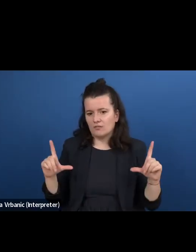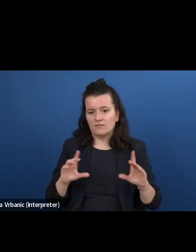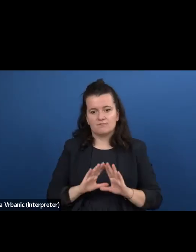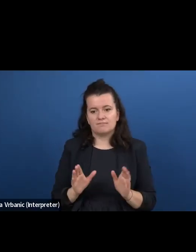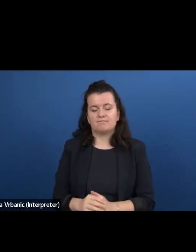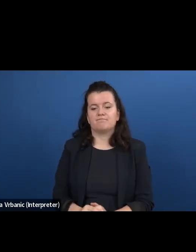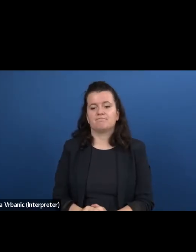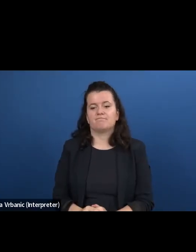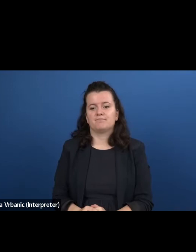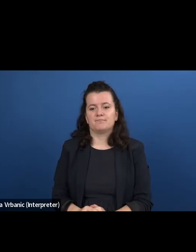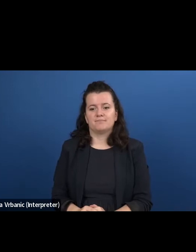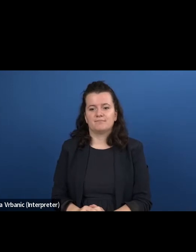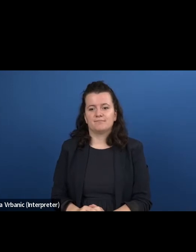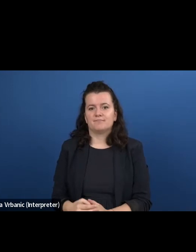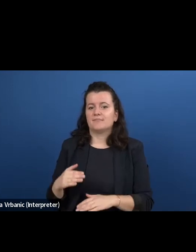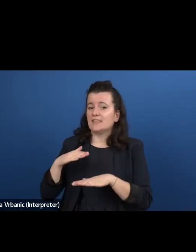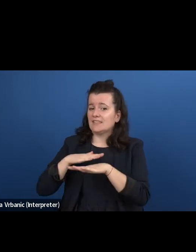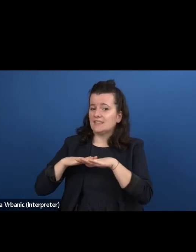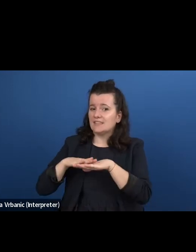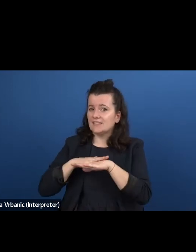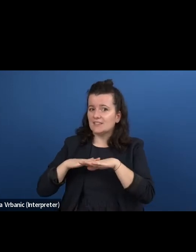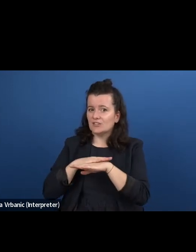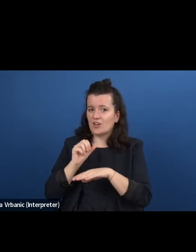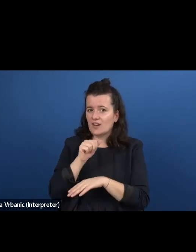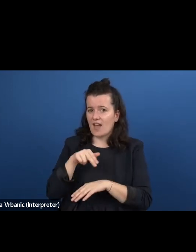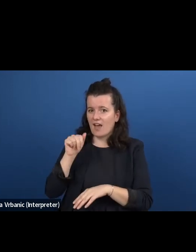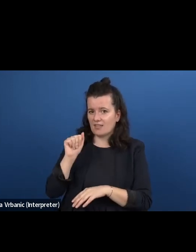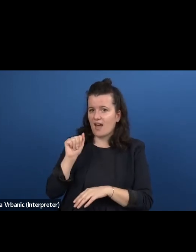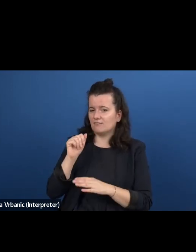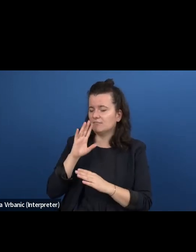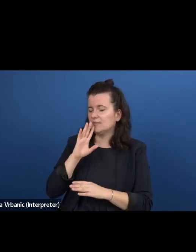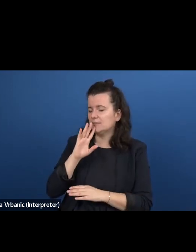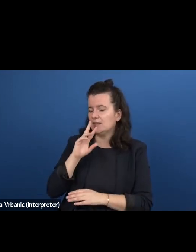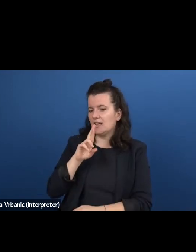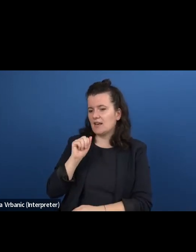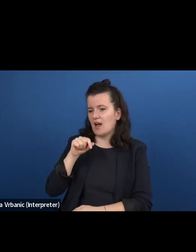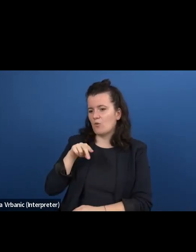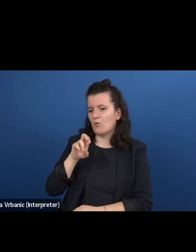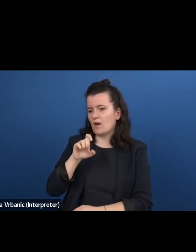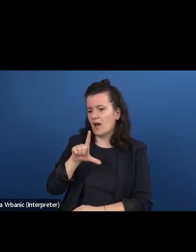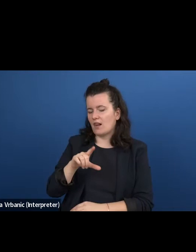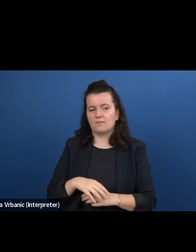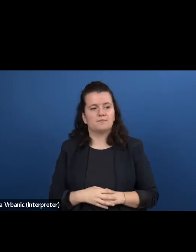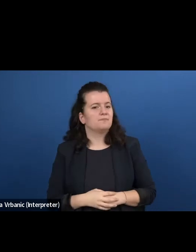Sorry for this, Ana. Just a few seconds so she rejoins. No problem.